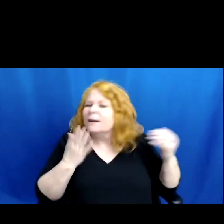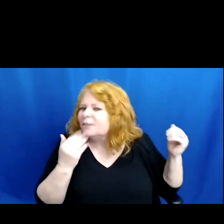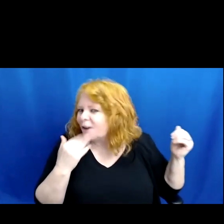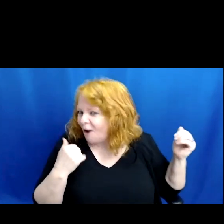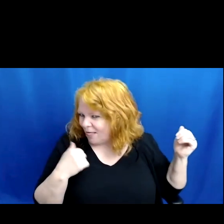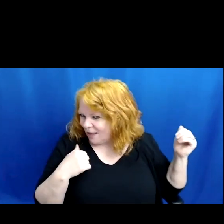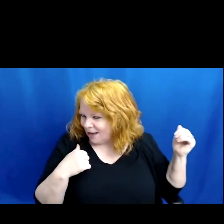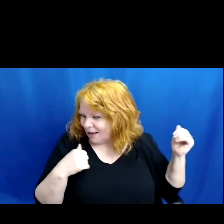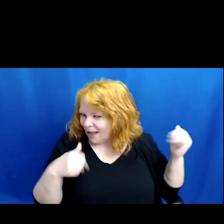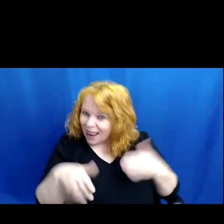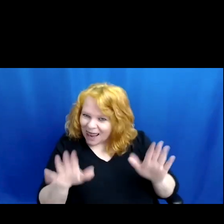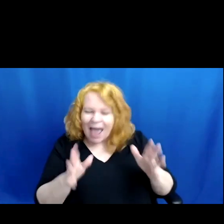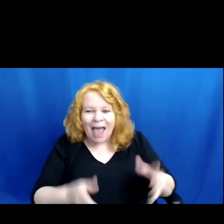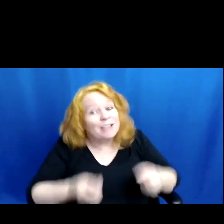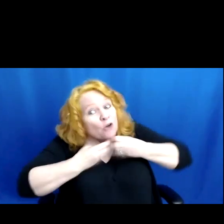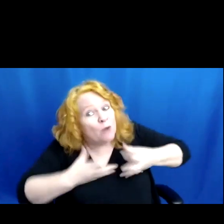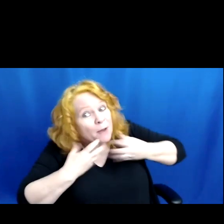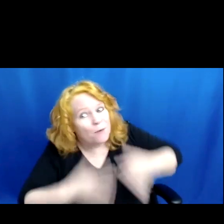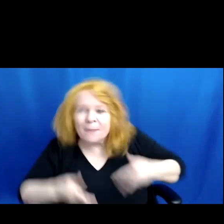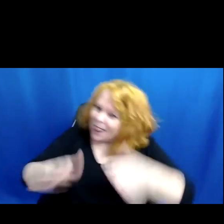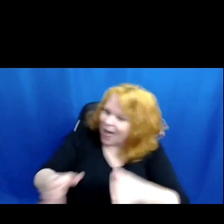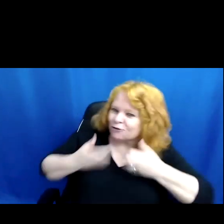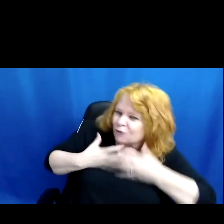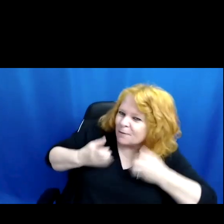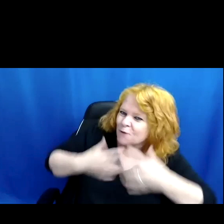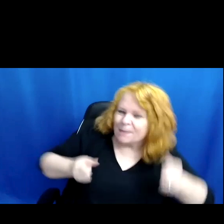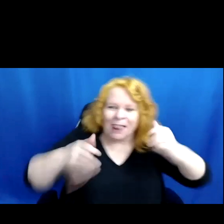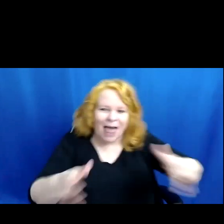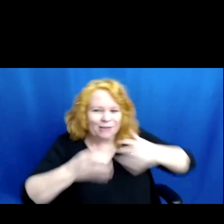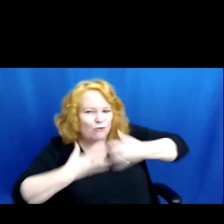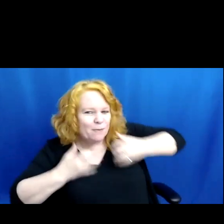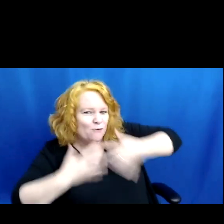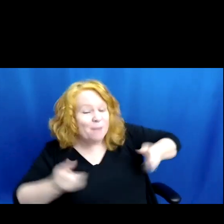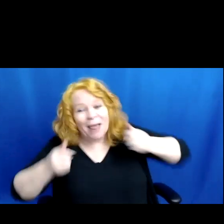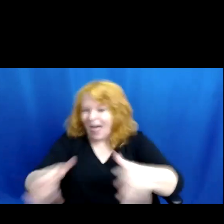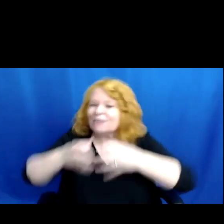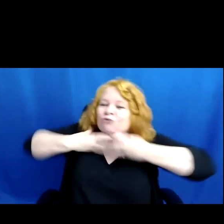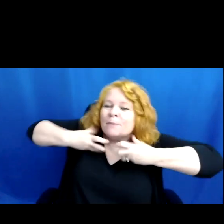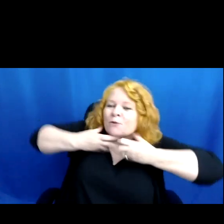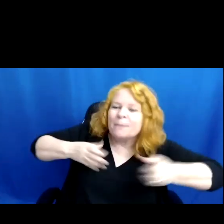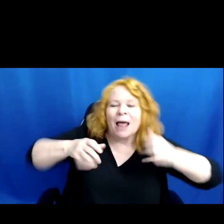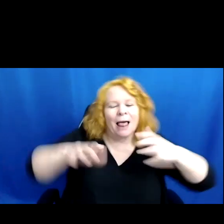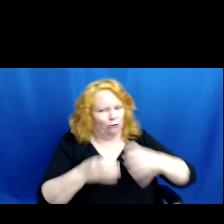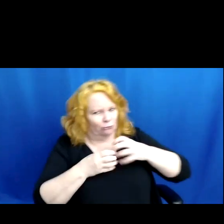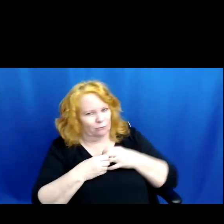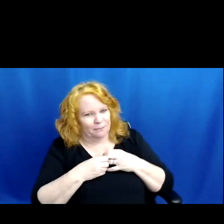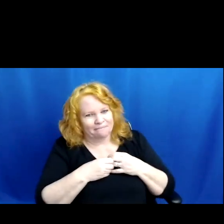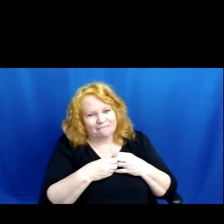Darlings, Let us ribbit, ribbit. Let us ribbit, ribbit.